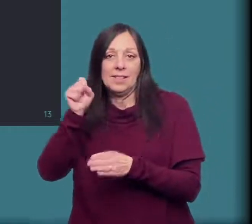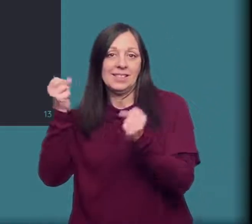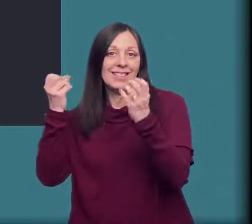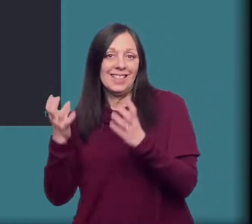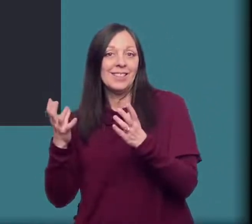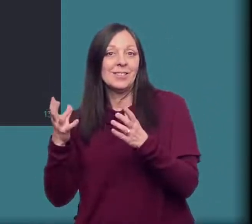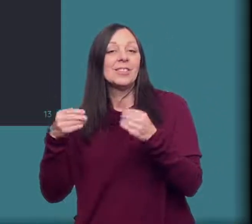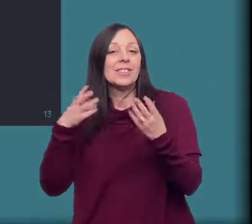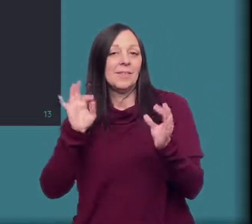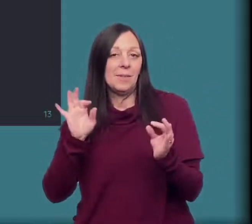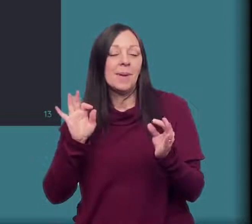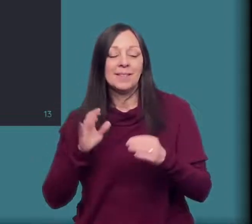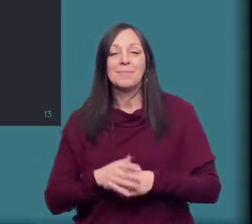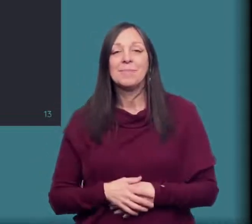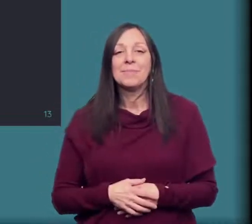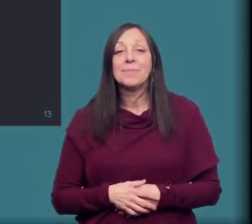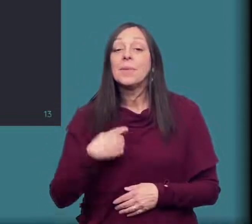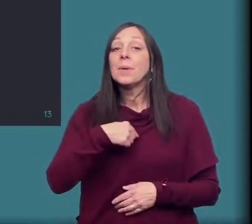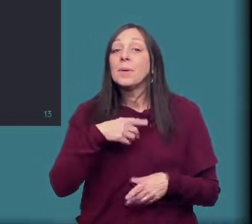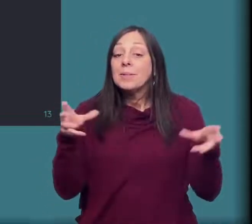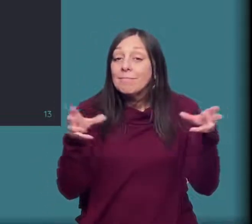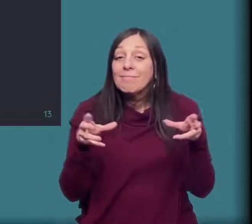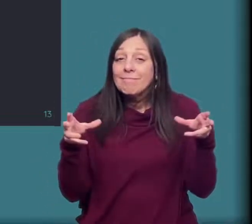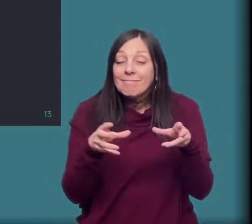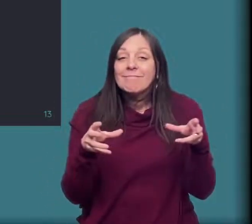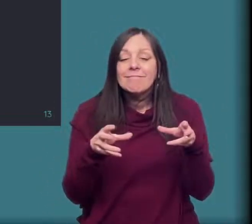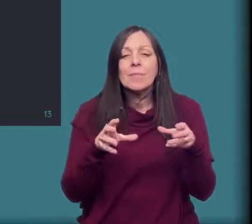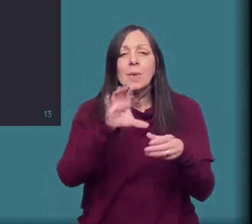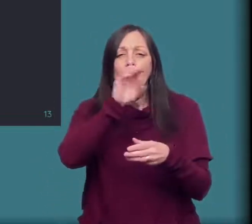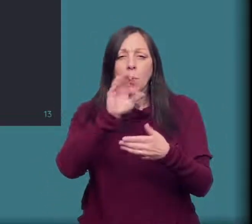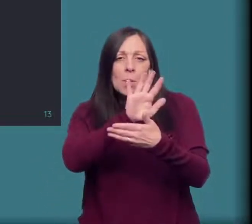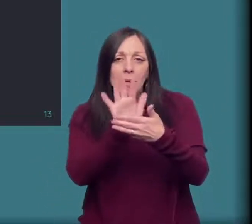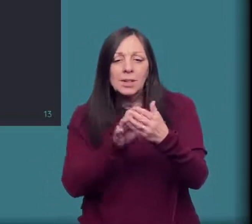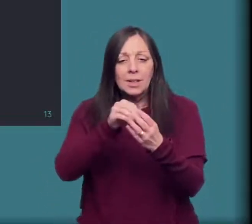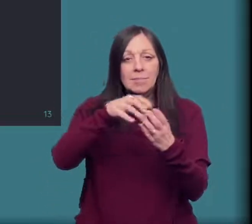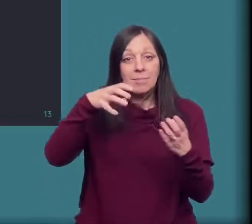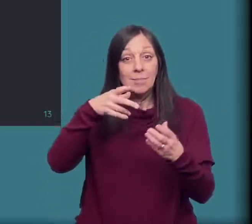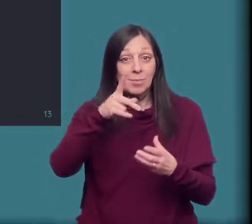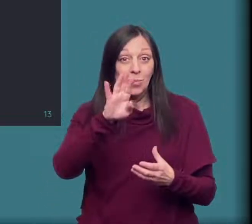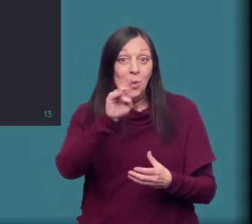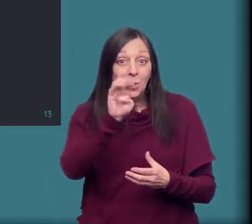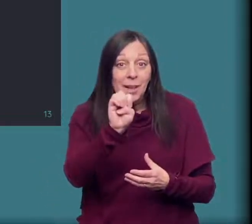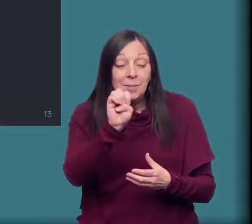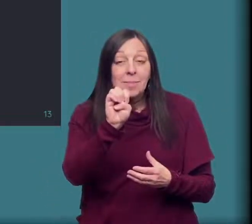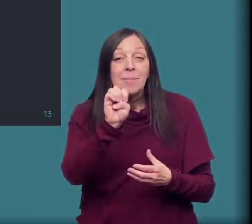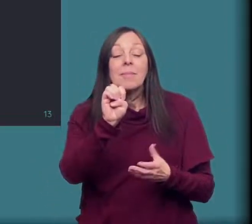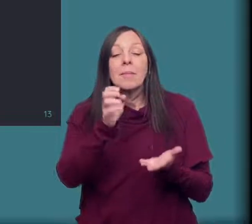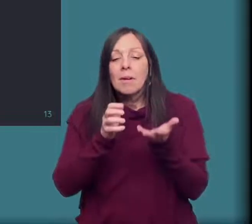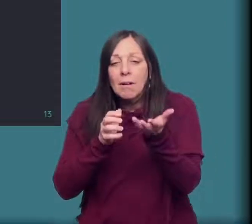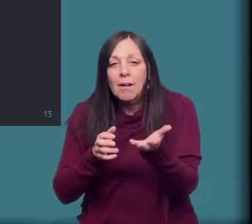Brainstorming sessions were followed by co-design of prototypes intended to address the issues and barriers noted by both groups of earlier study participants.